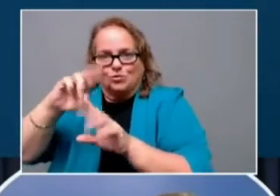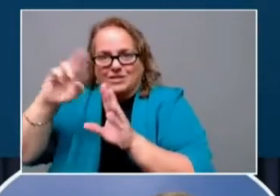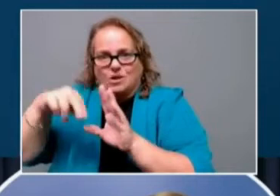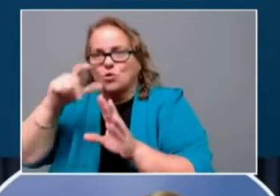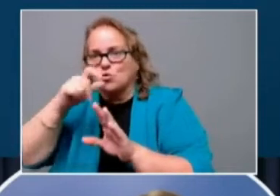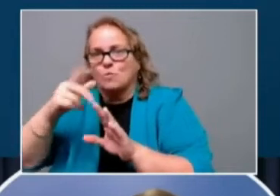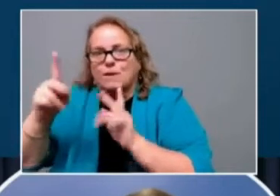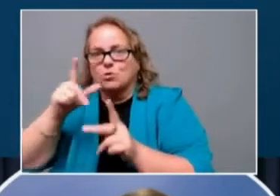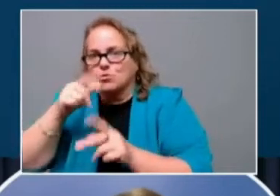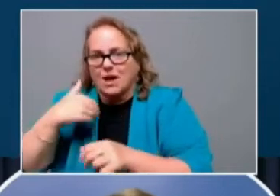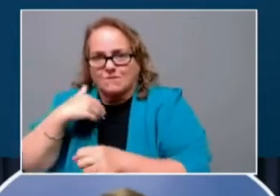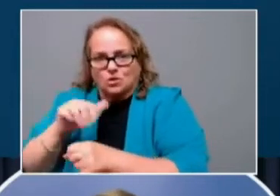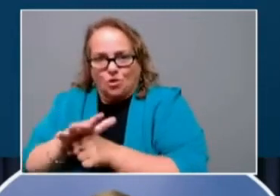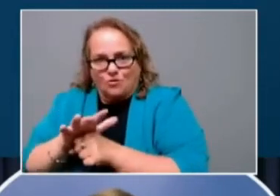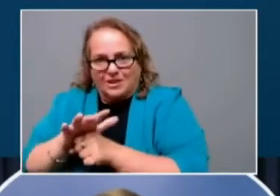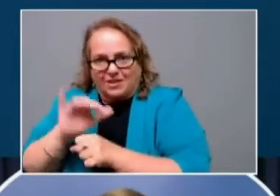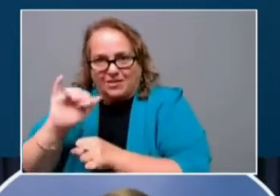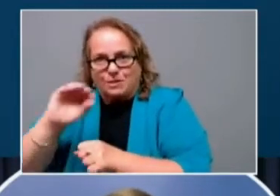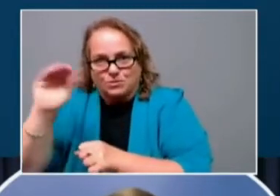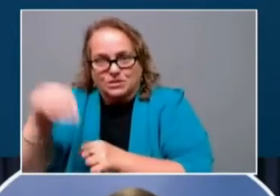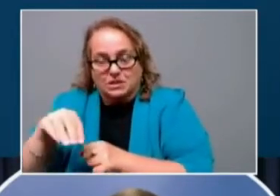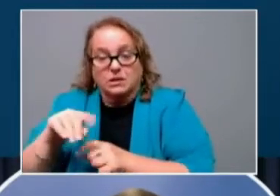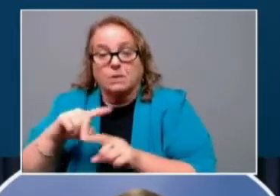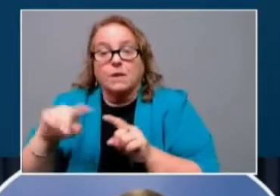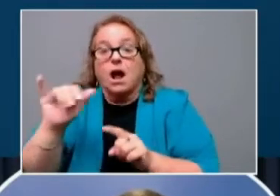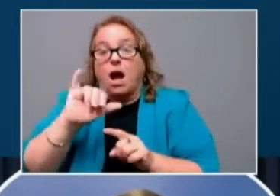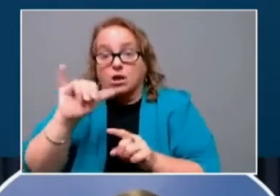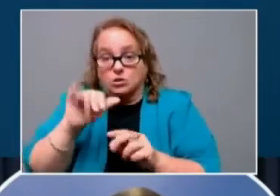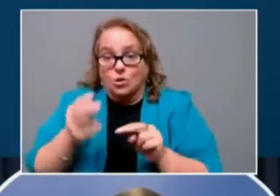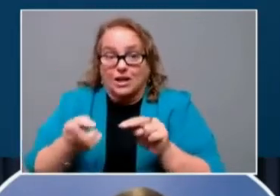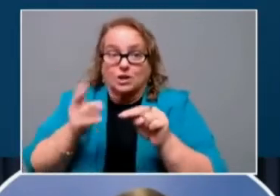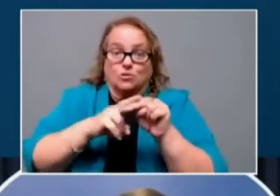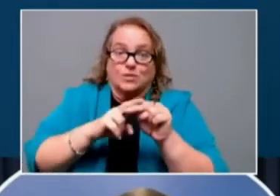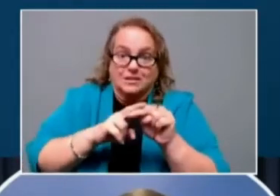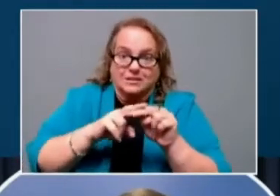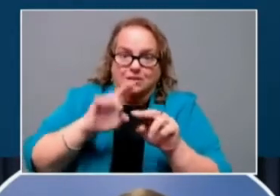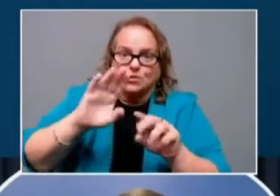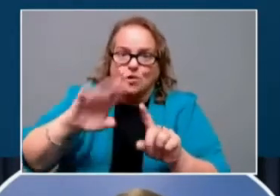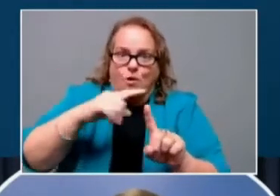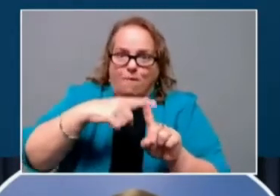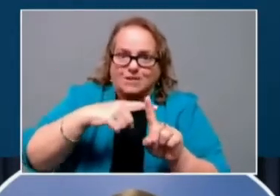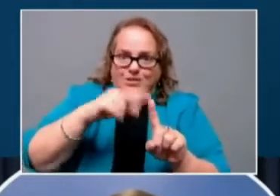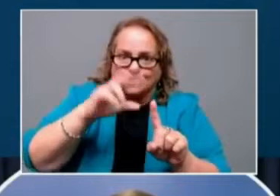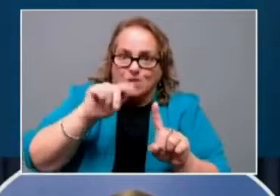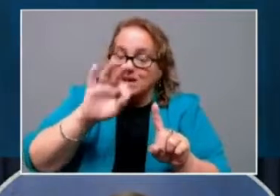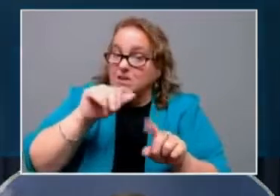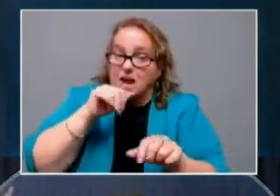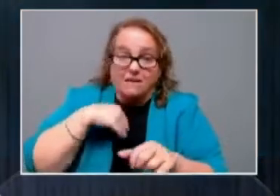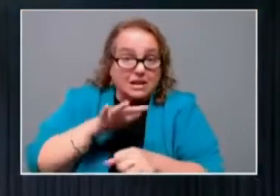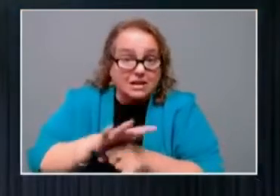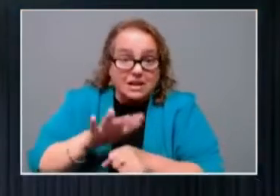there, but it can also increase your positivity rate. If you don't have enough tests out there, even if you have a lot of virus, it can inflate the